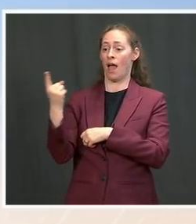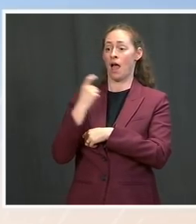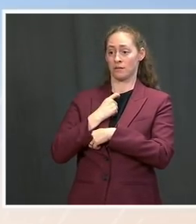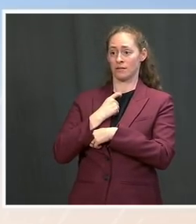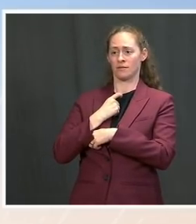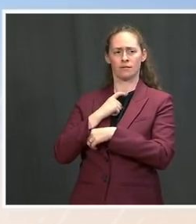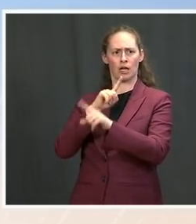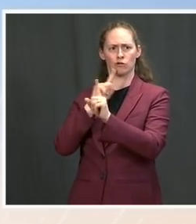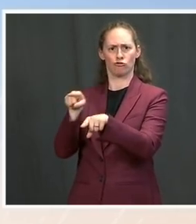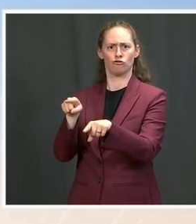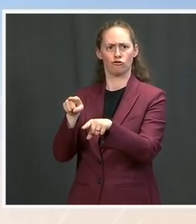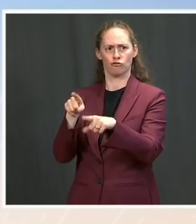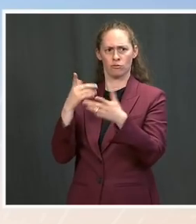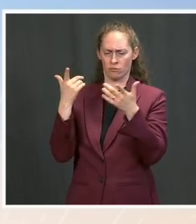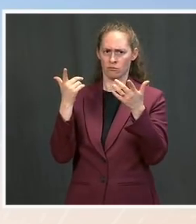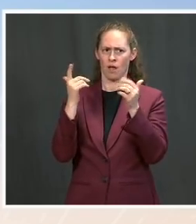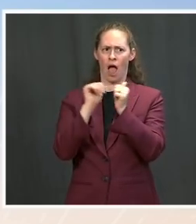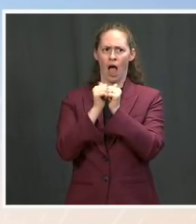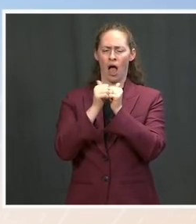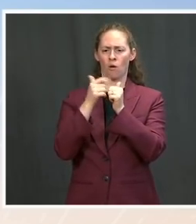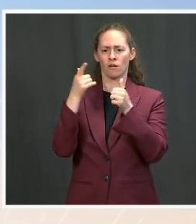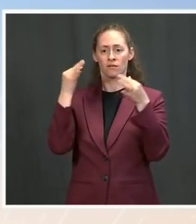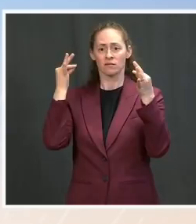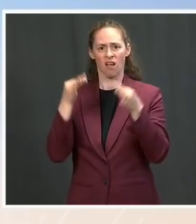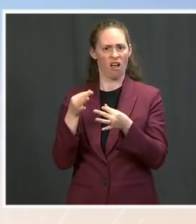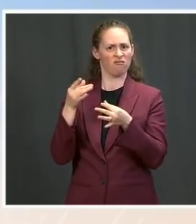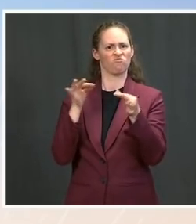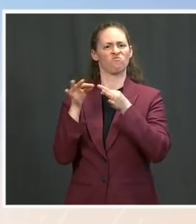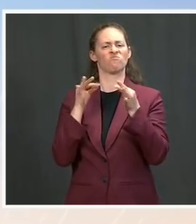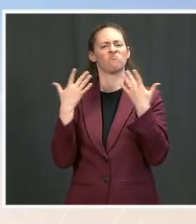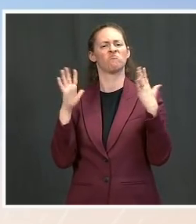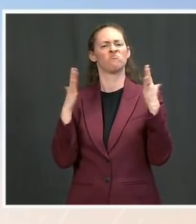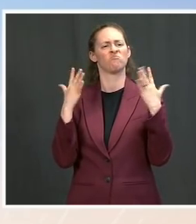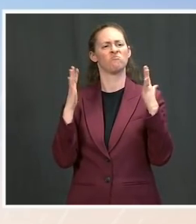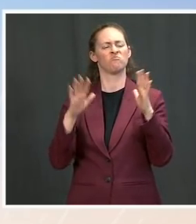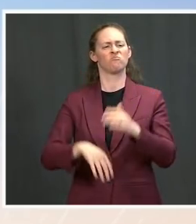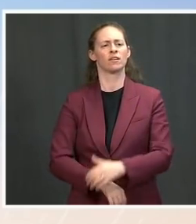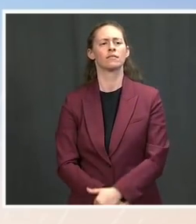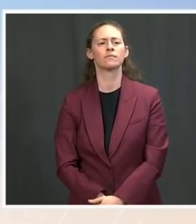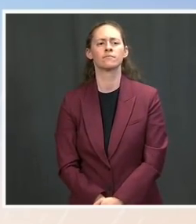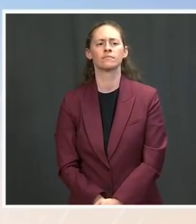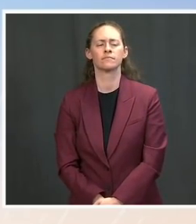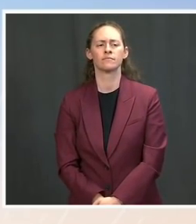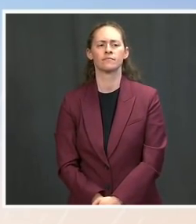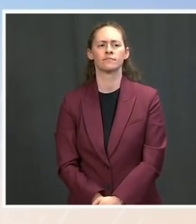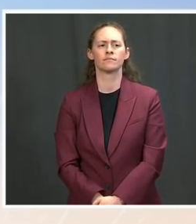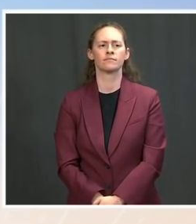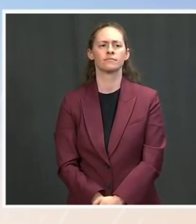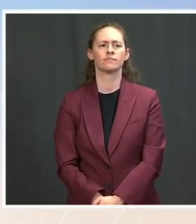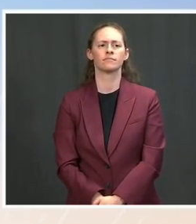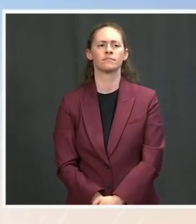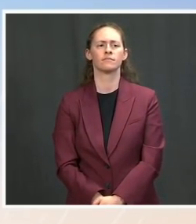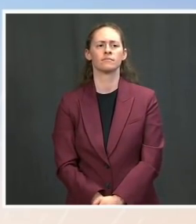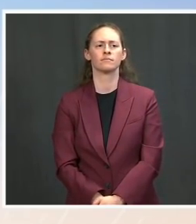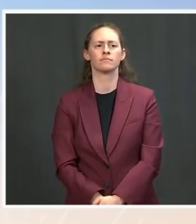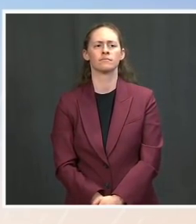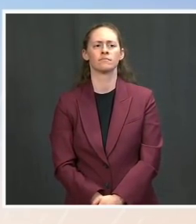The Press: Can I pivot to one other thing? This week, Facebook is going to decide whether or not to reinstate Donald Trump's accounts on Facebook and Instagram.